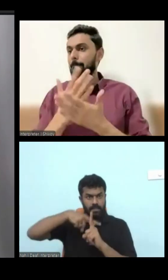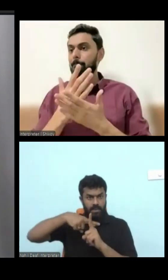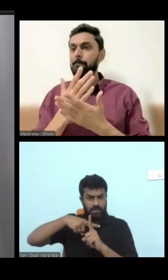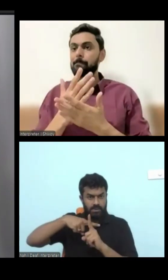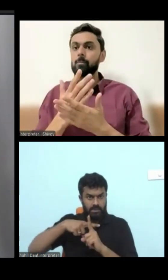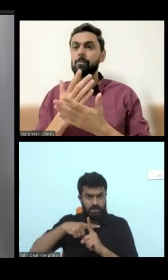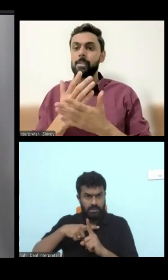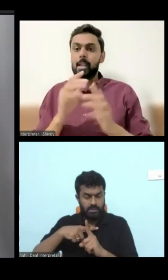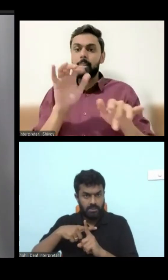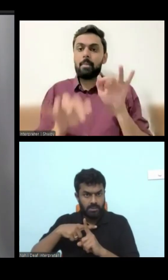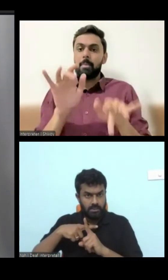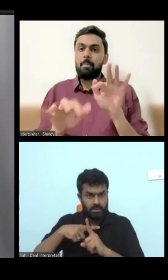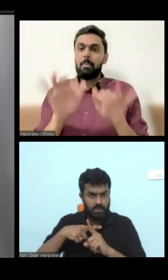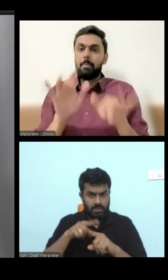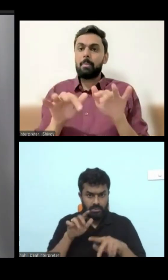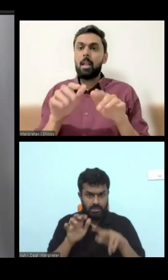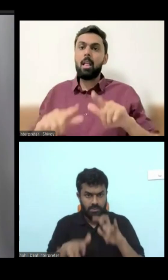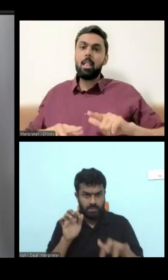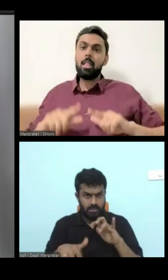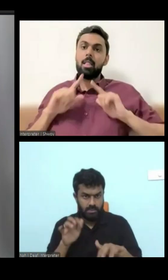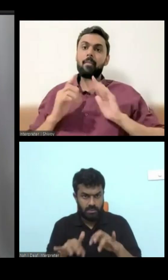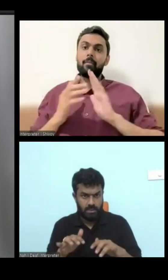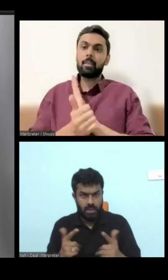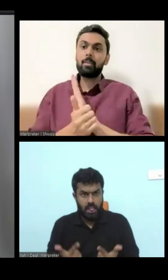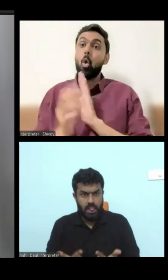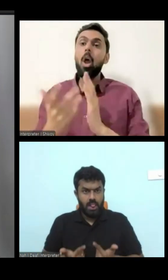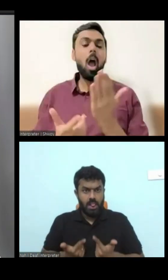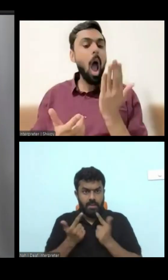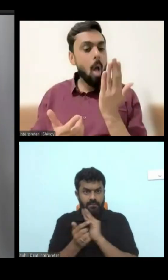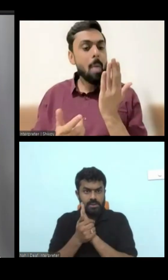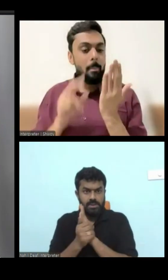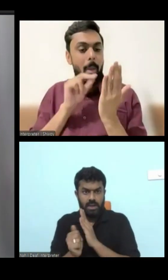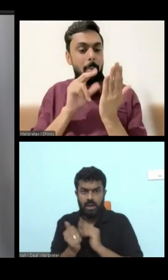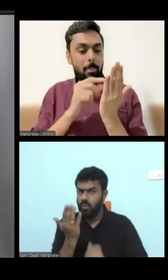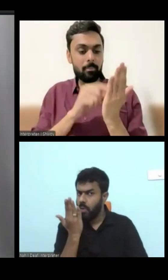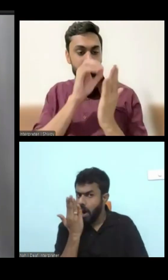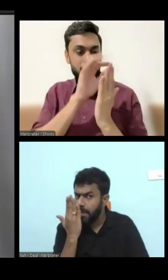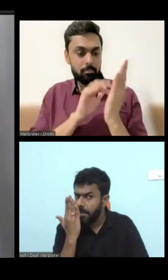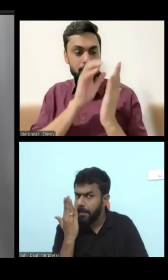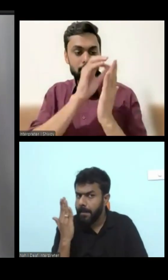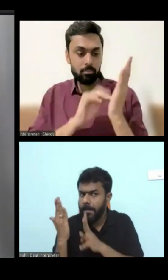Even if we say that voice typing, is something that may come, you know, become much bigger in the future.